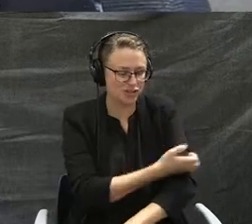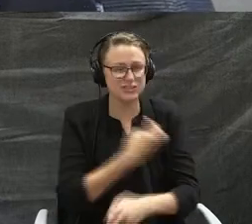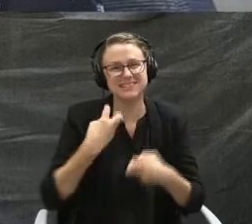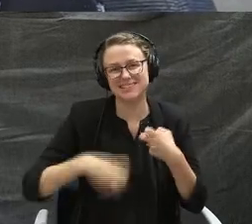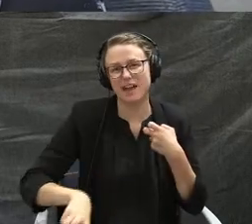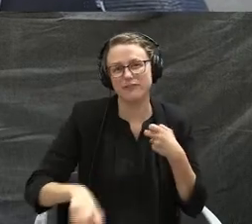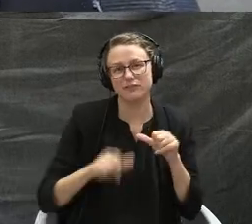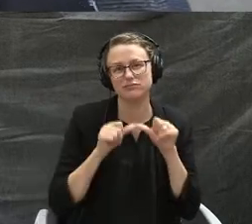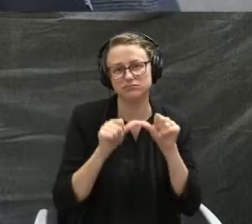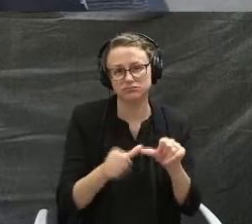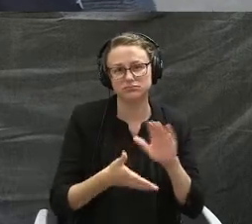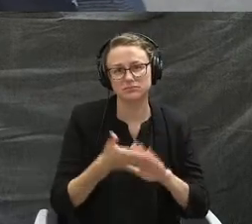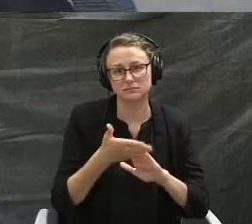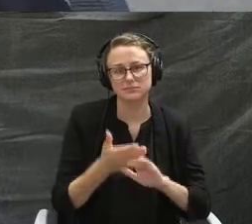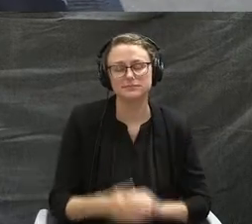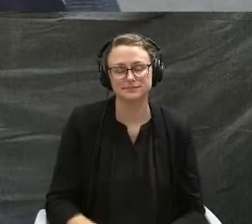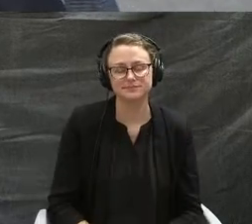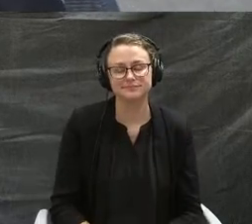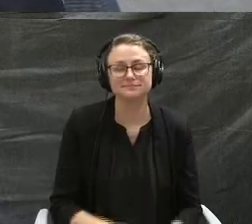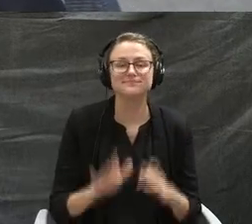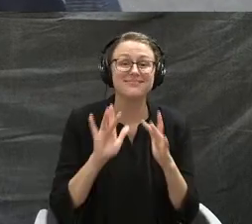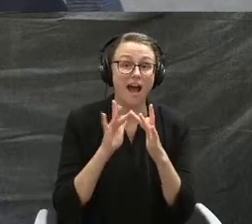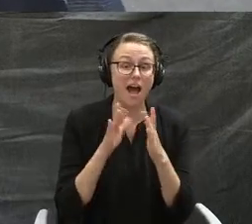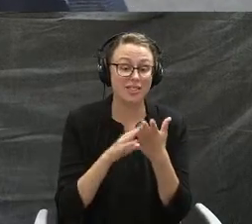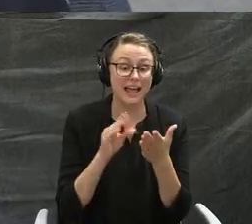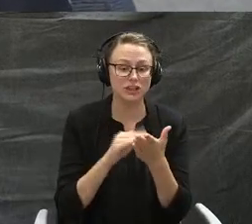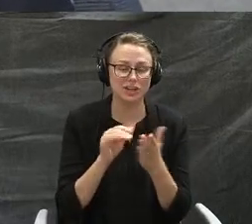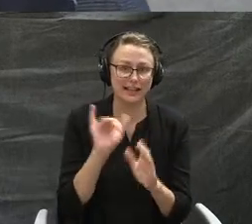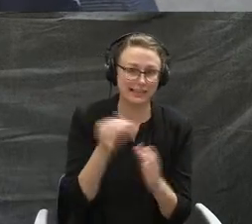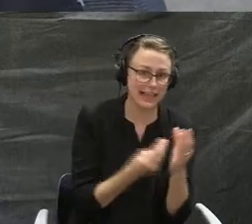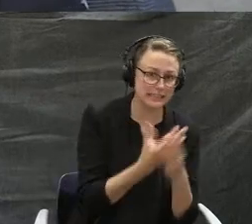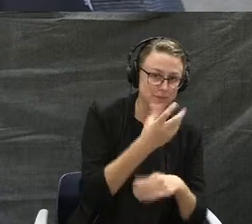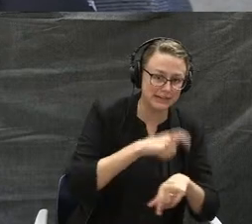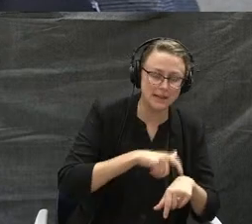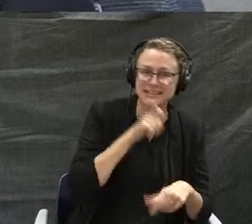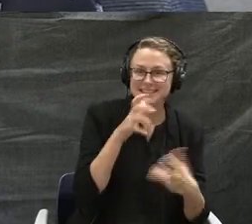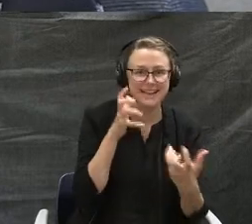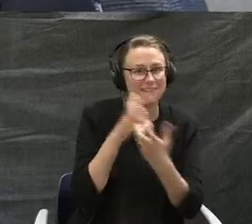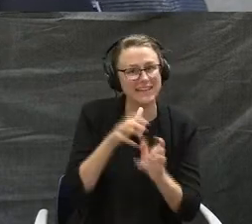online. Learning like it was done in the spring just doesn't fit his learning needs well.